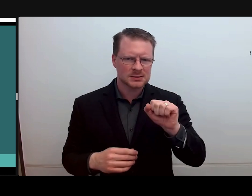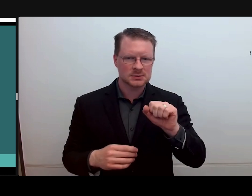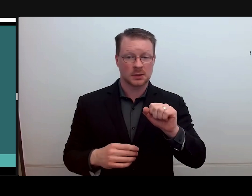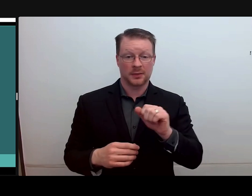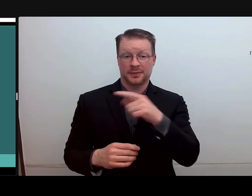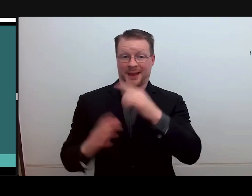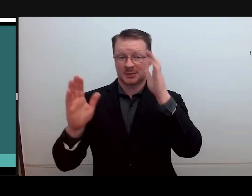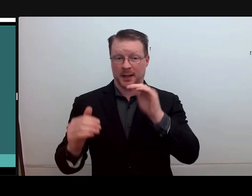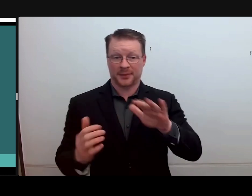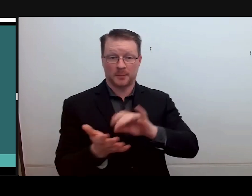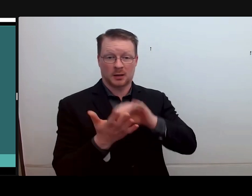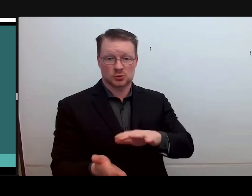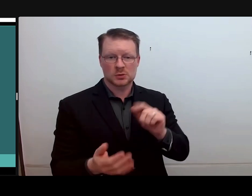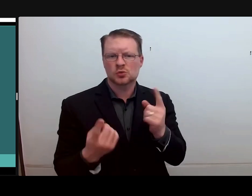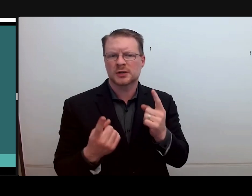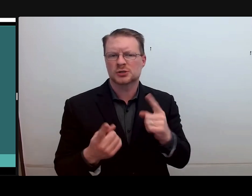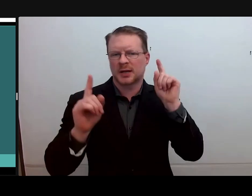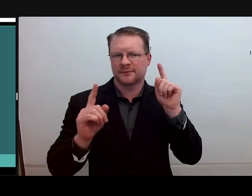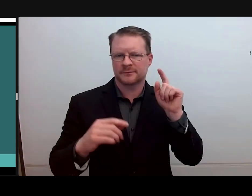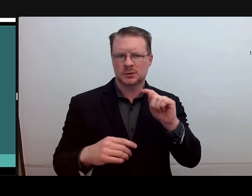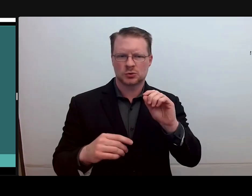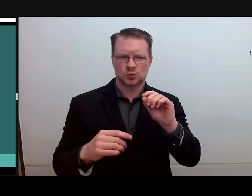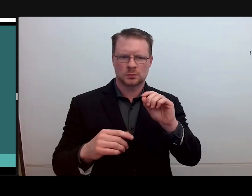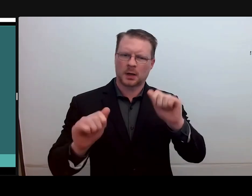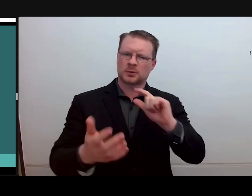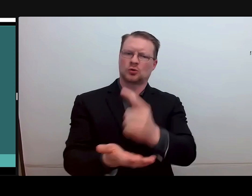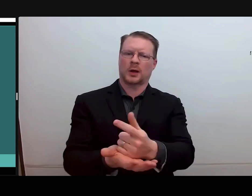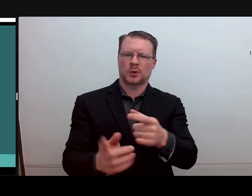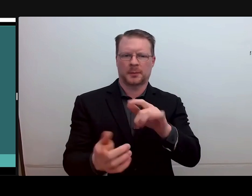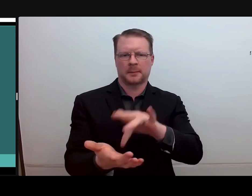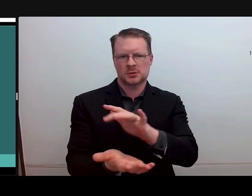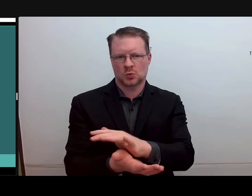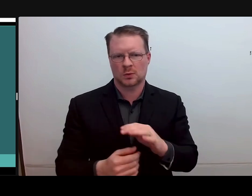competencies, and such that are-- or that are expected for students